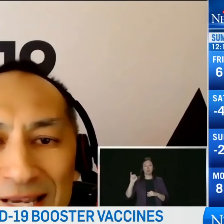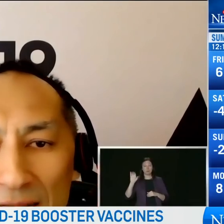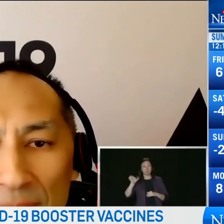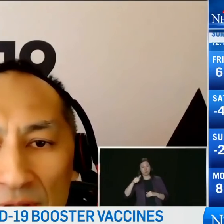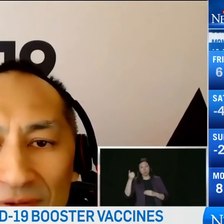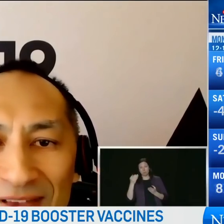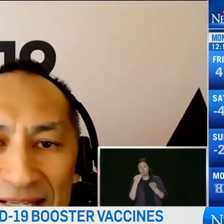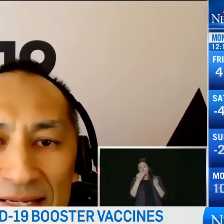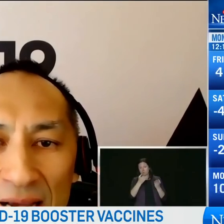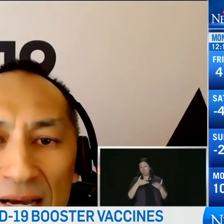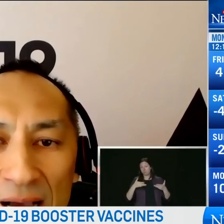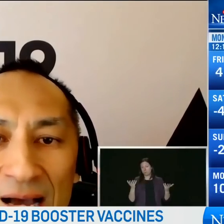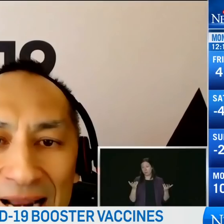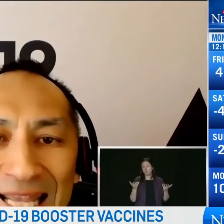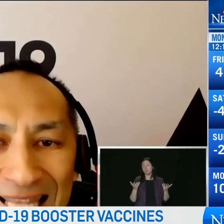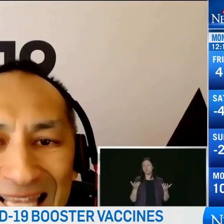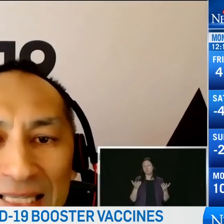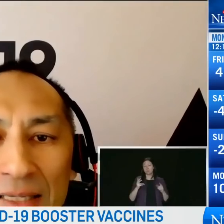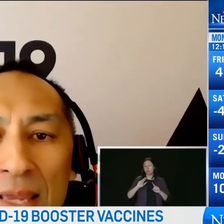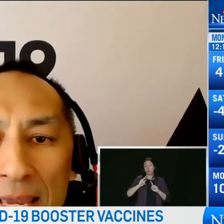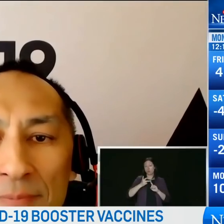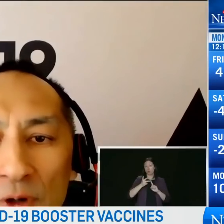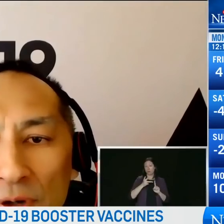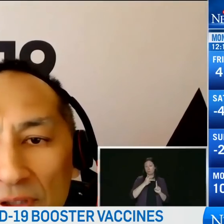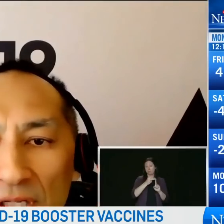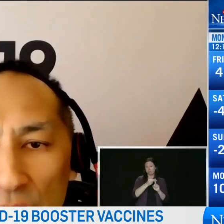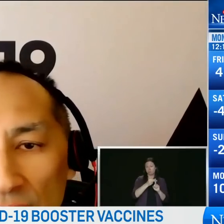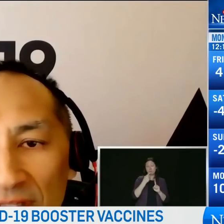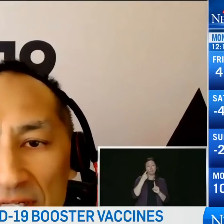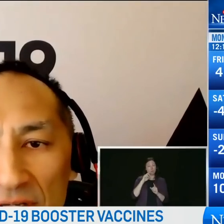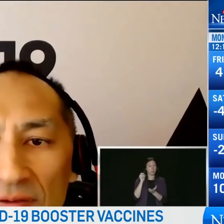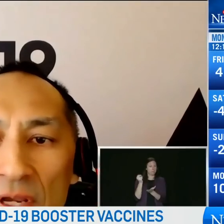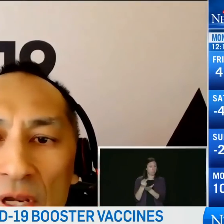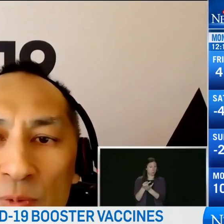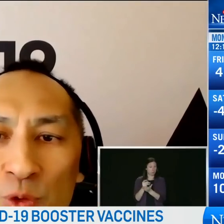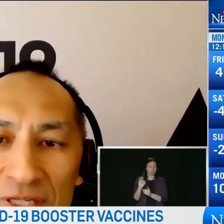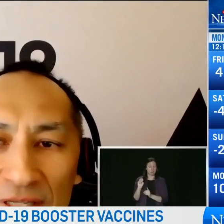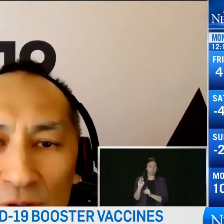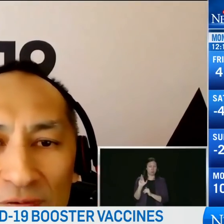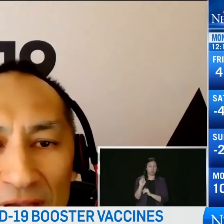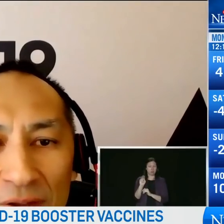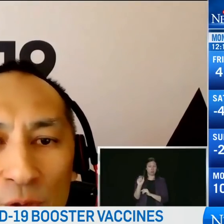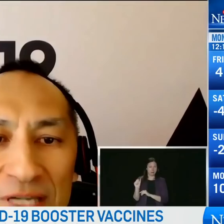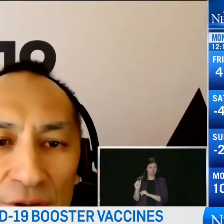THE NATIONAL ADVISORY COMMITTEE ON IMMUNIZATION FURTHER